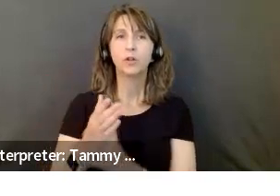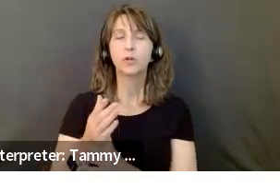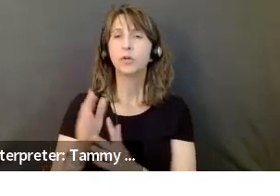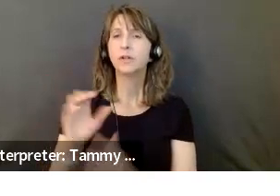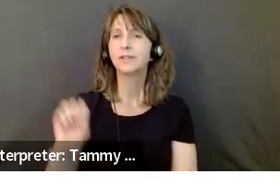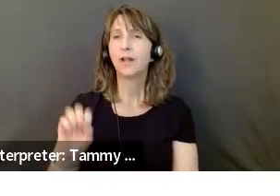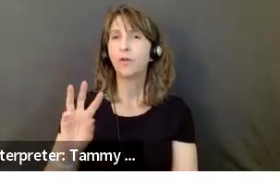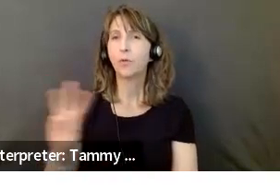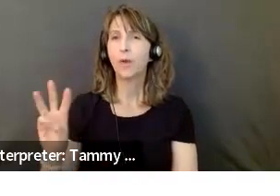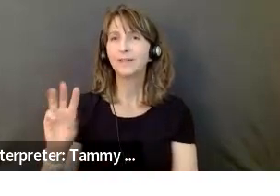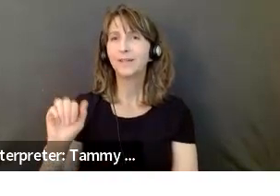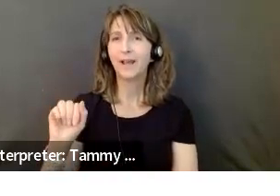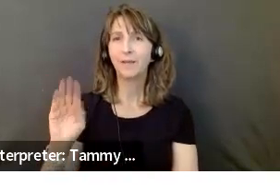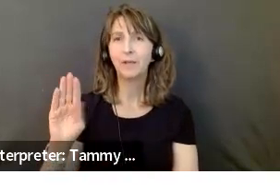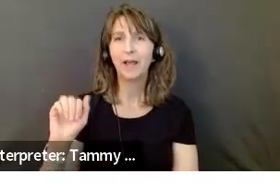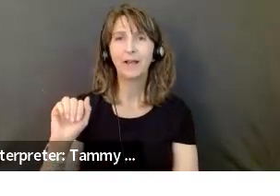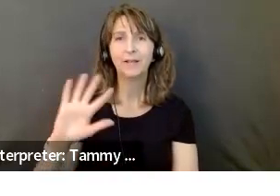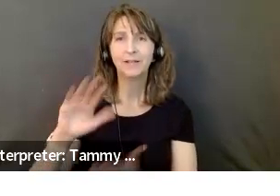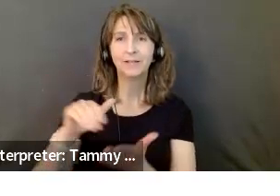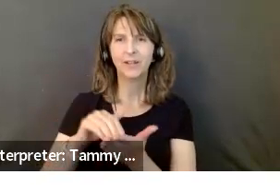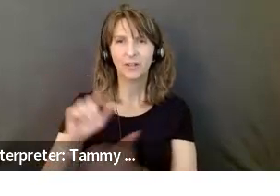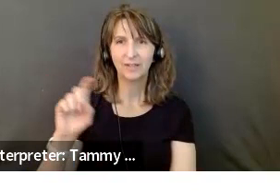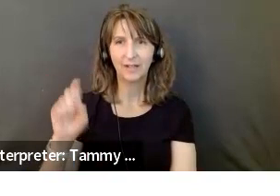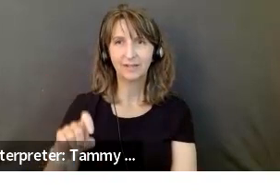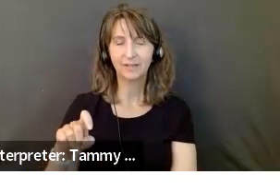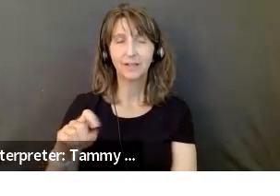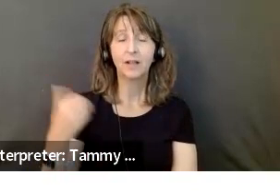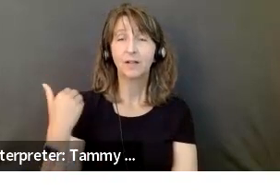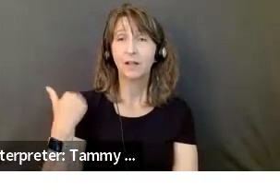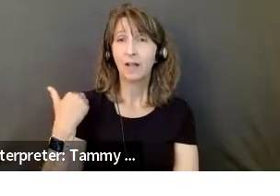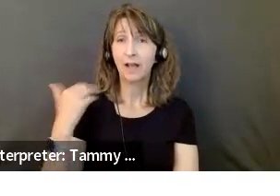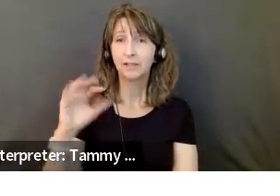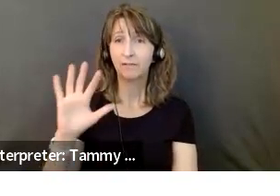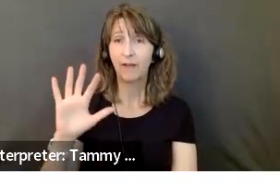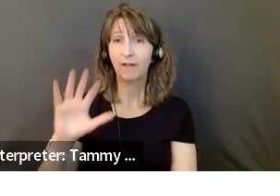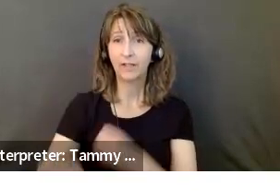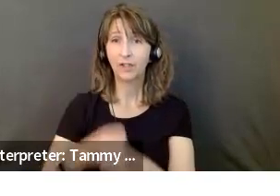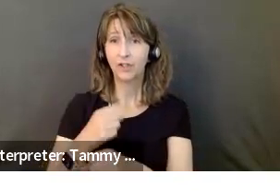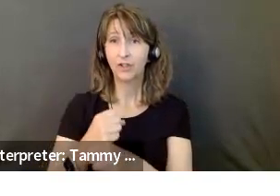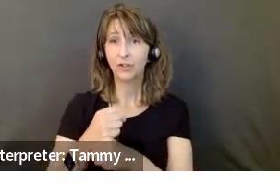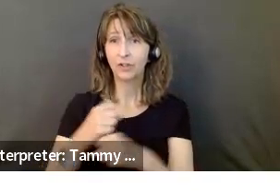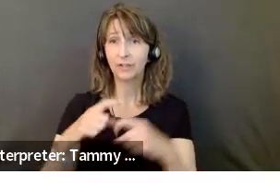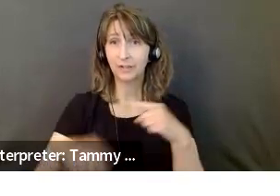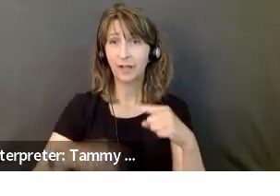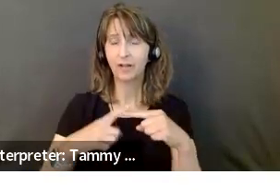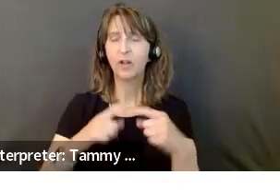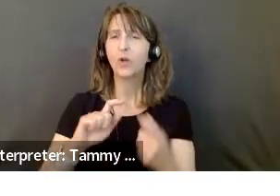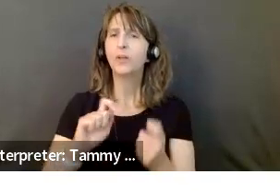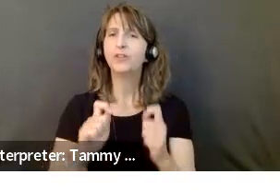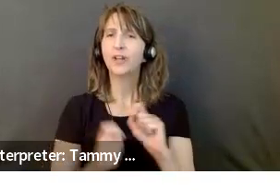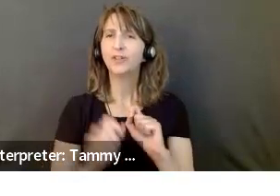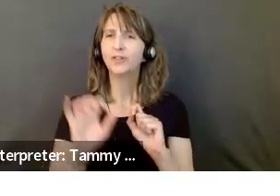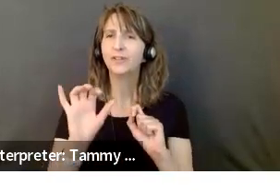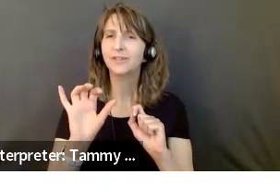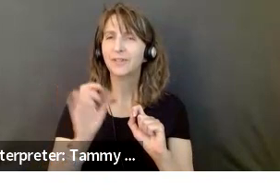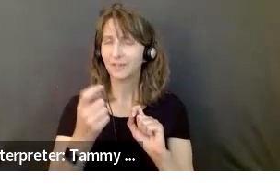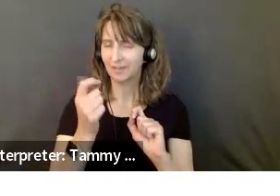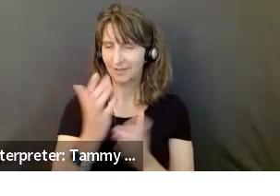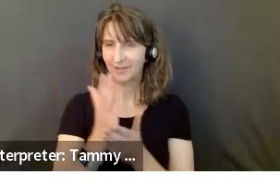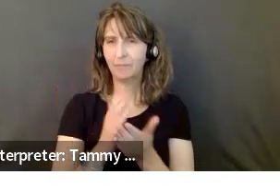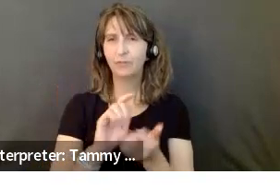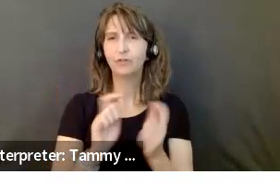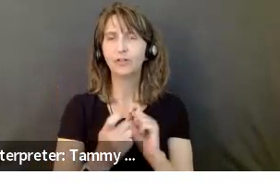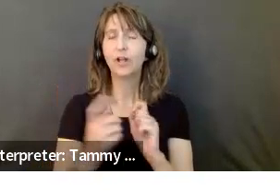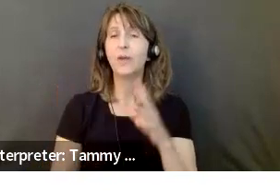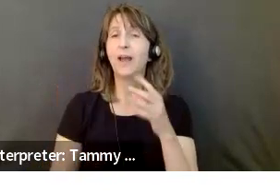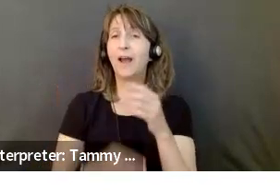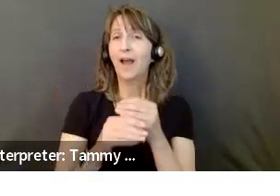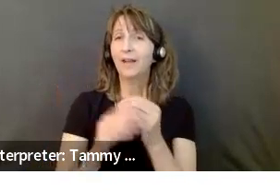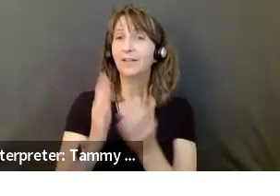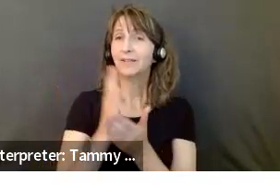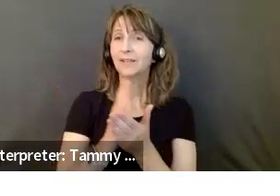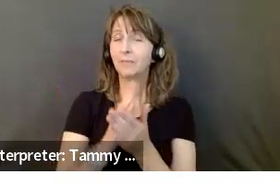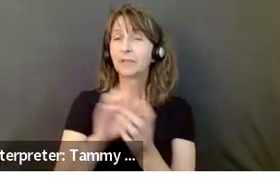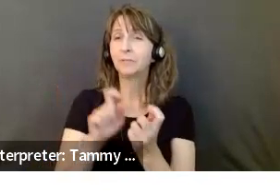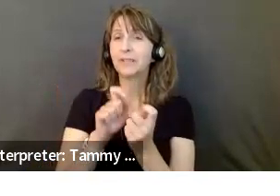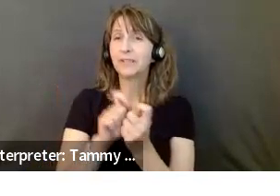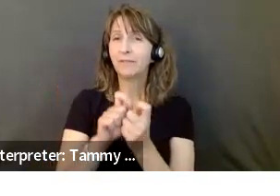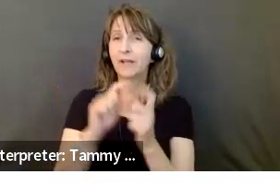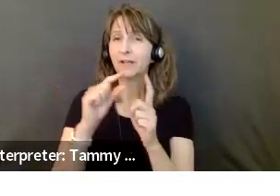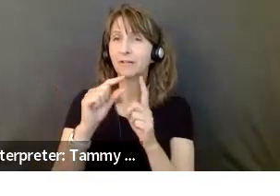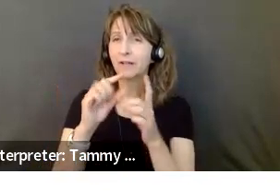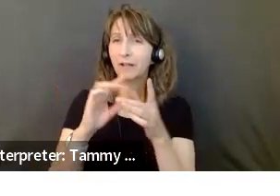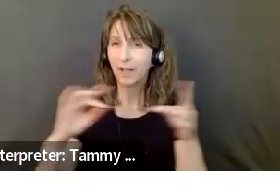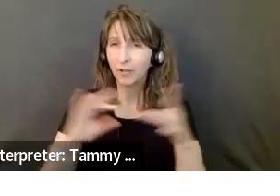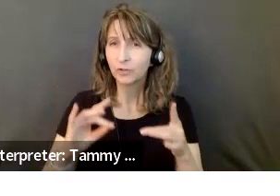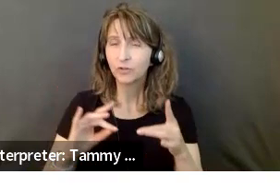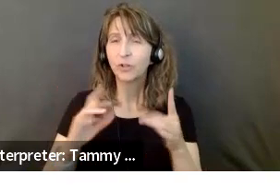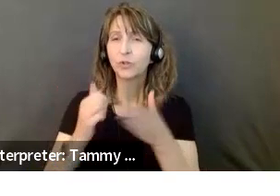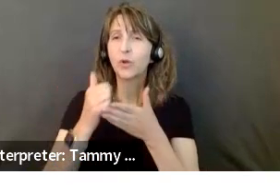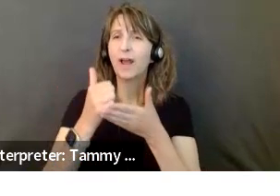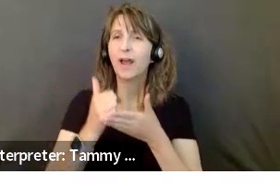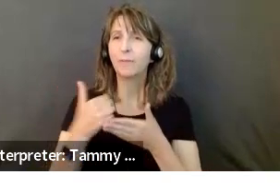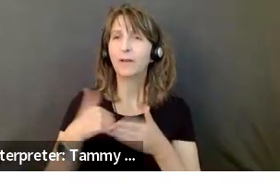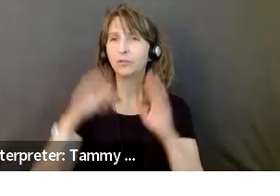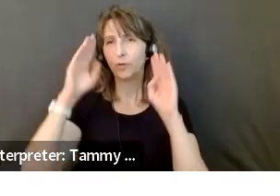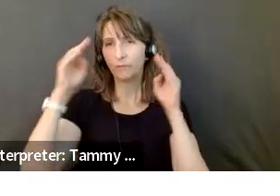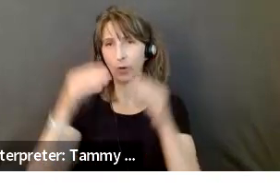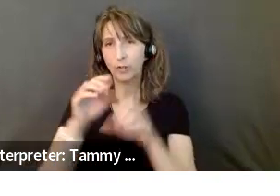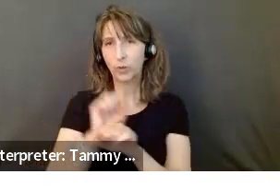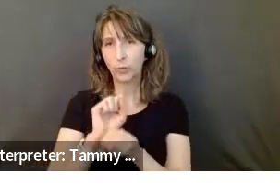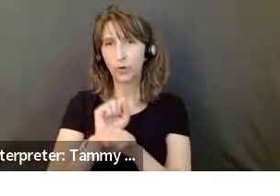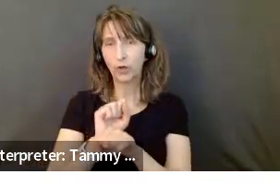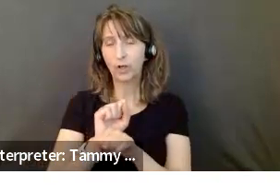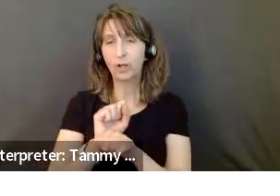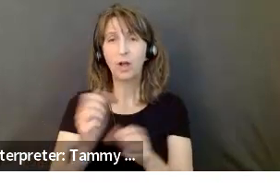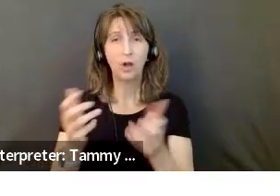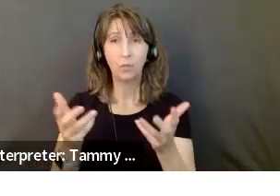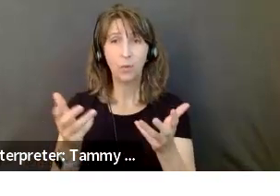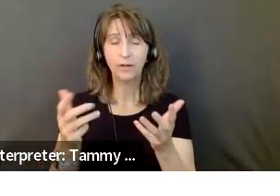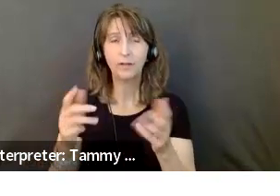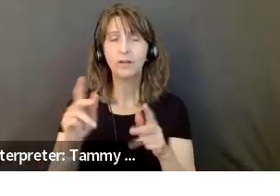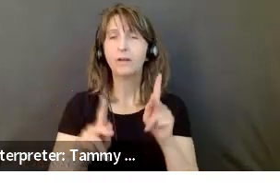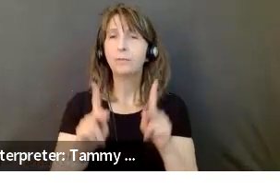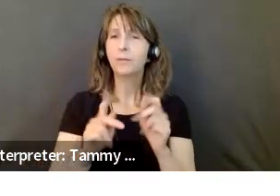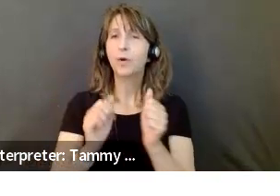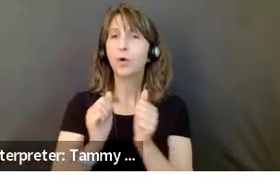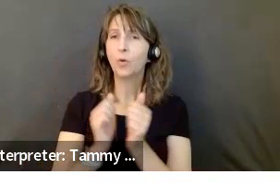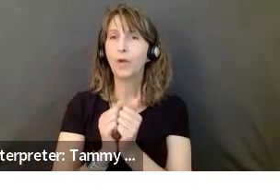And in this last 5 years cycle. We made some changes to the healthcare disparities piece and wrote in some specific language that allowed us to really focus and expand our work on individuals with co-occurring disability.